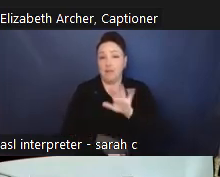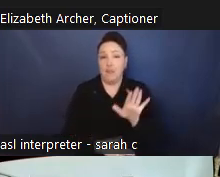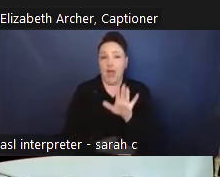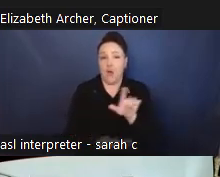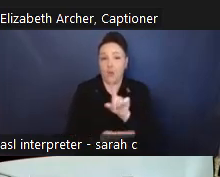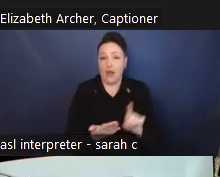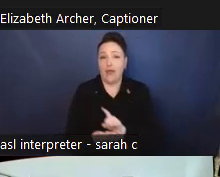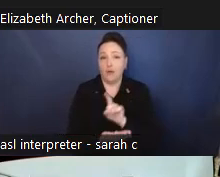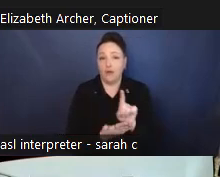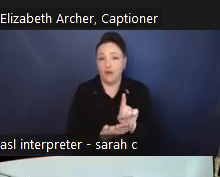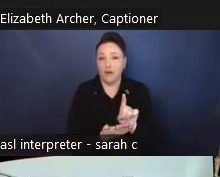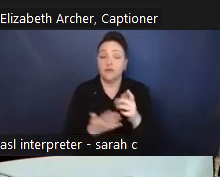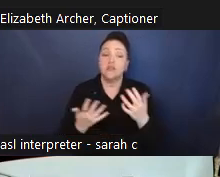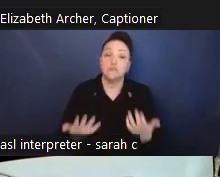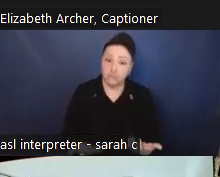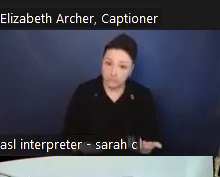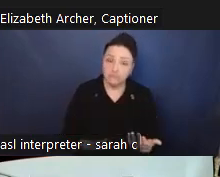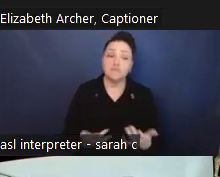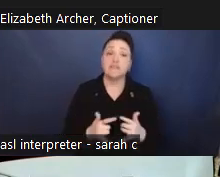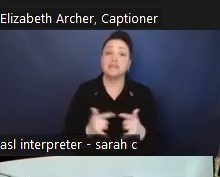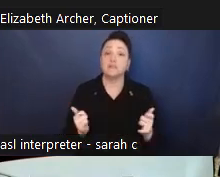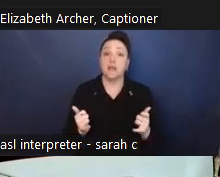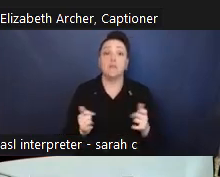People have the ability to get a call back so they don't have to